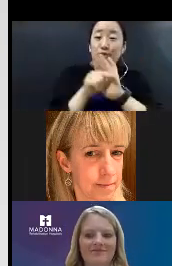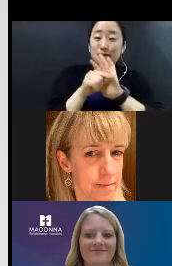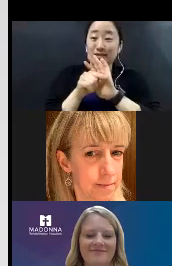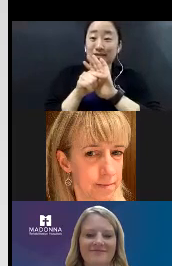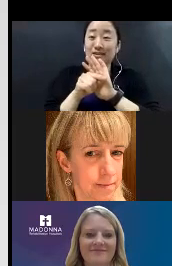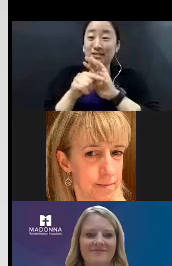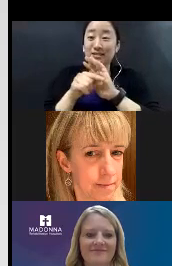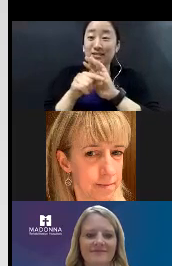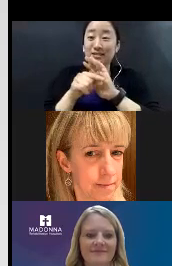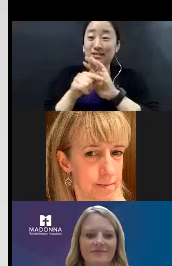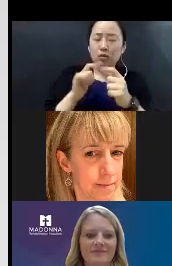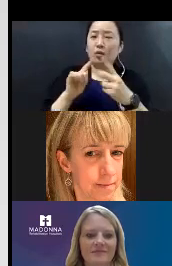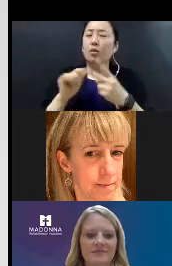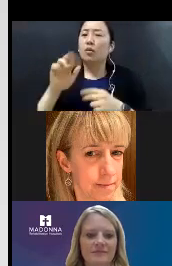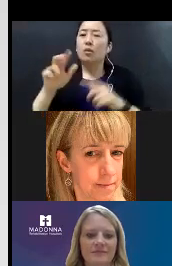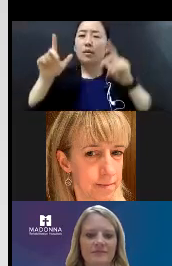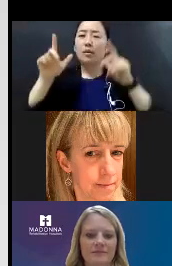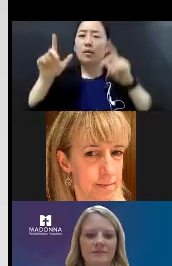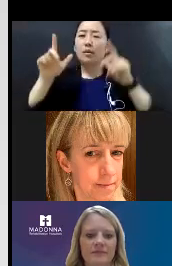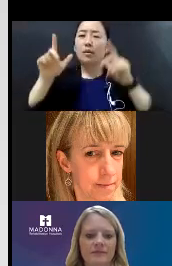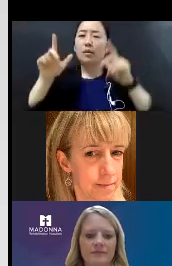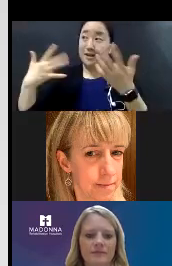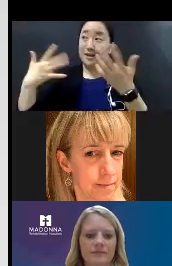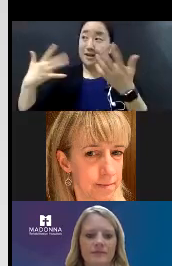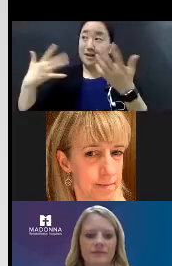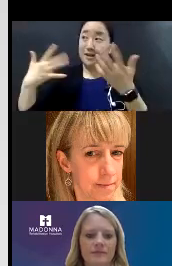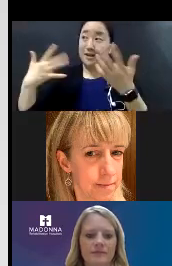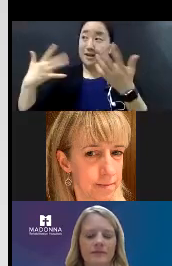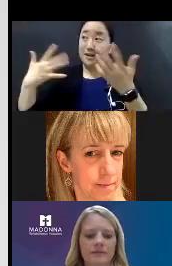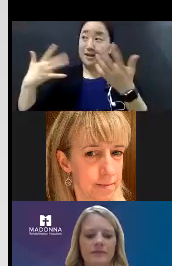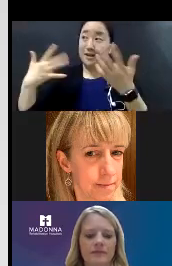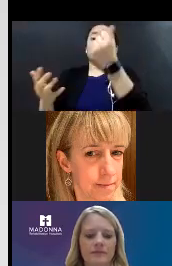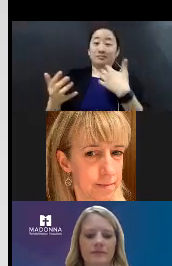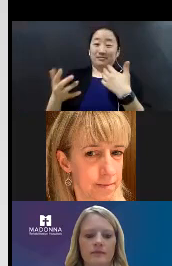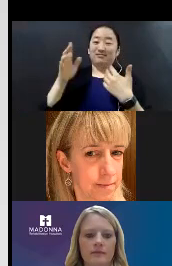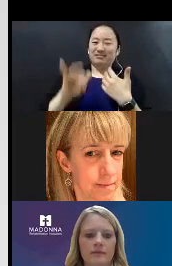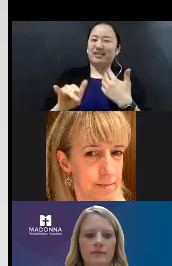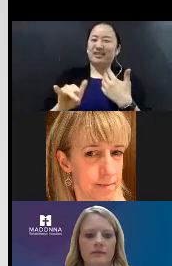I WOULD SAY THAT'S PROBABLY THE MOST COMMON PITFALL THAT HAPPENS WITH THIS PROCESS, PEOPLE HAVE